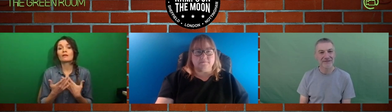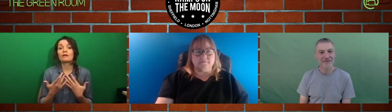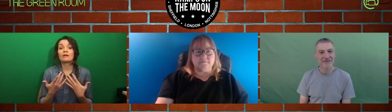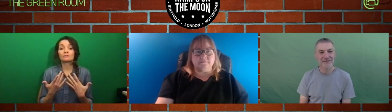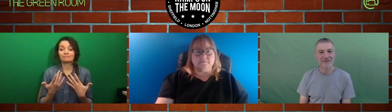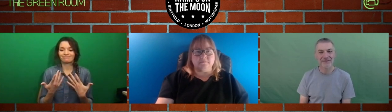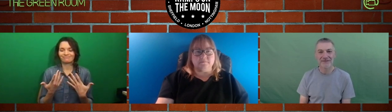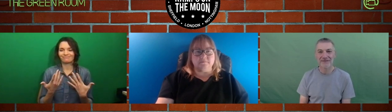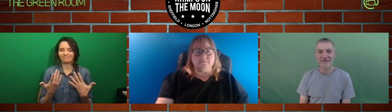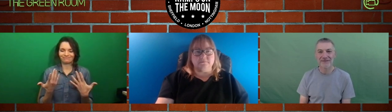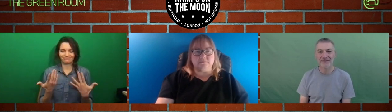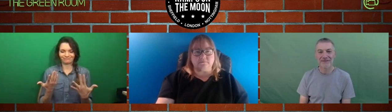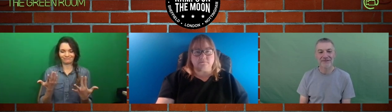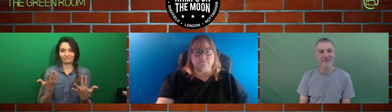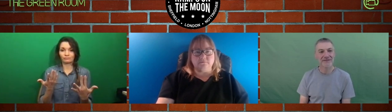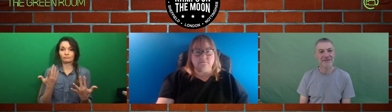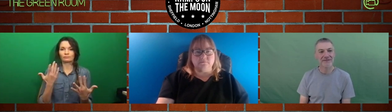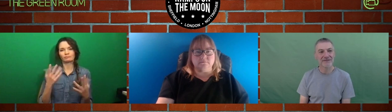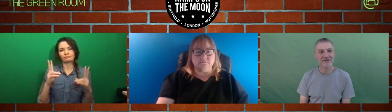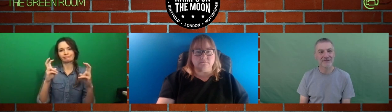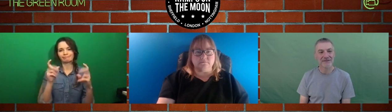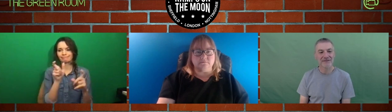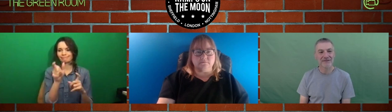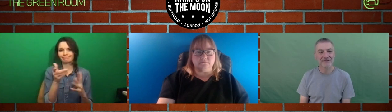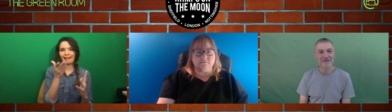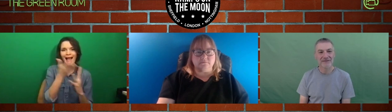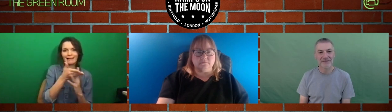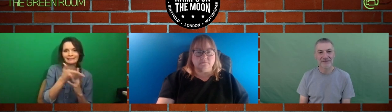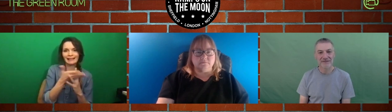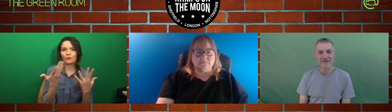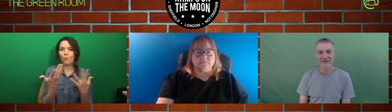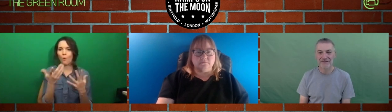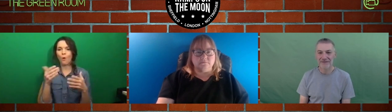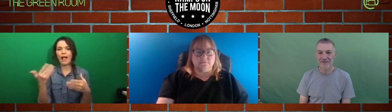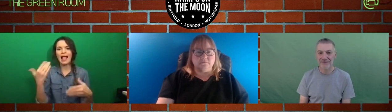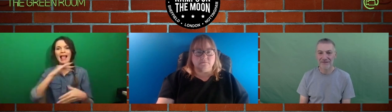inclusivity there is no one size fits all. There just isn't.